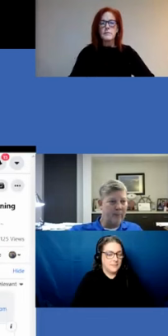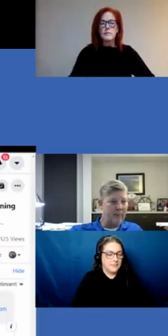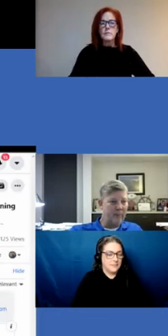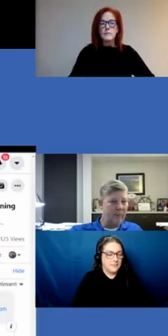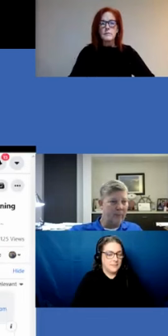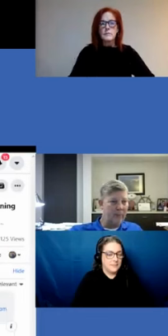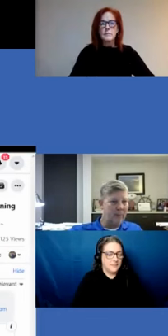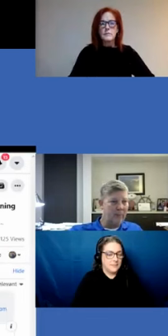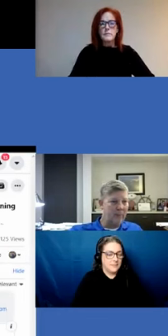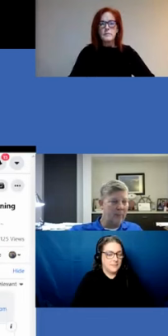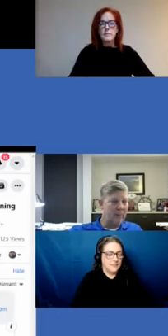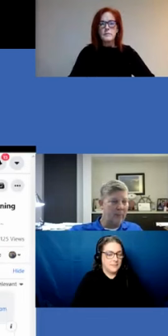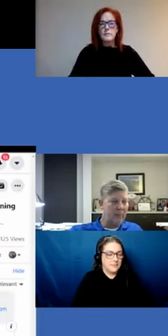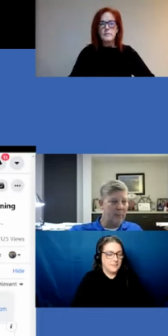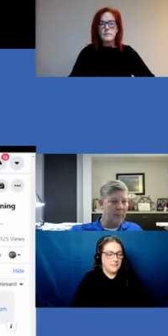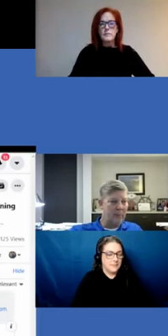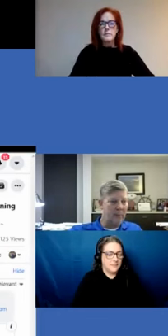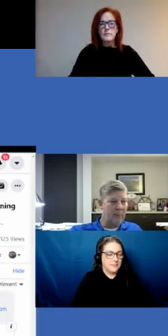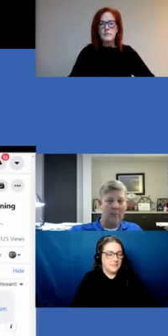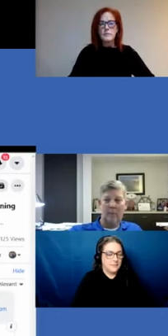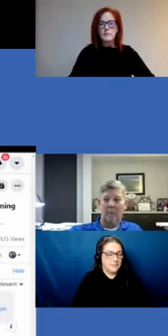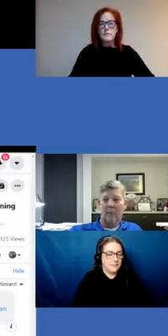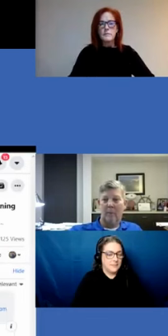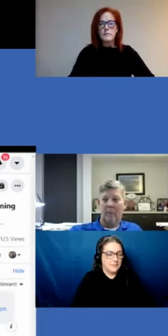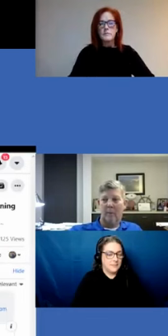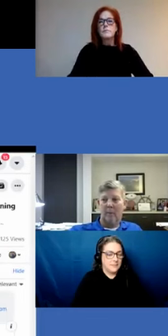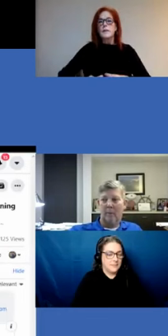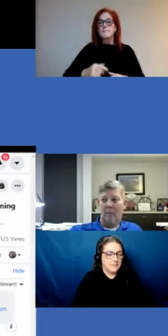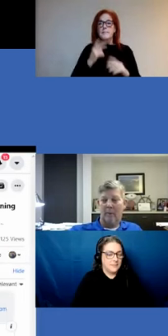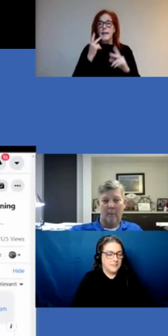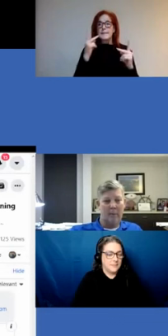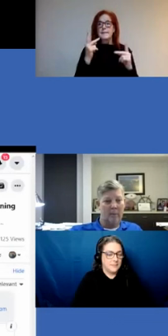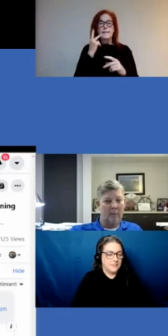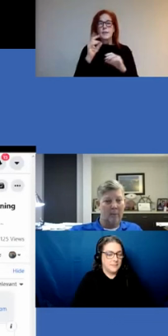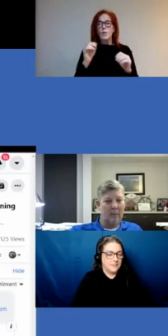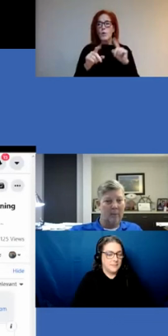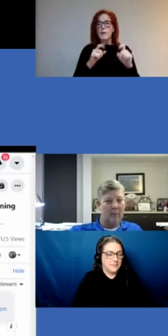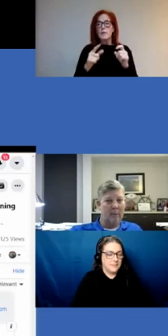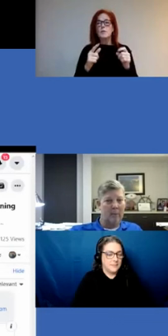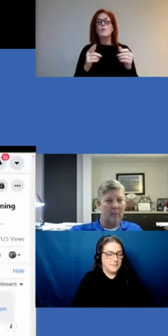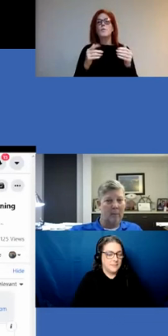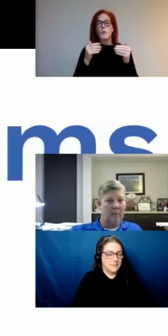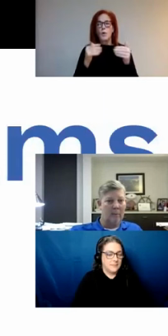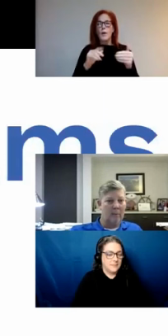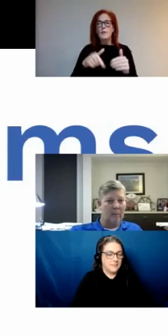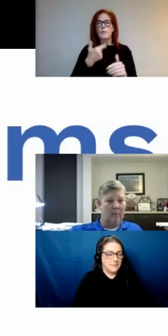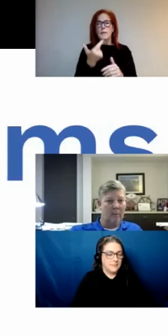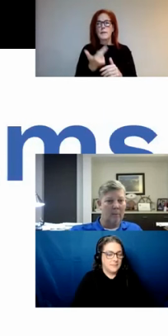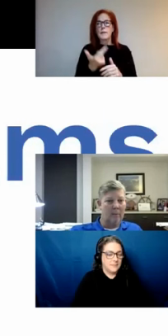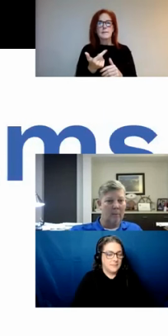Eligible participants are sent to the Omaha Housing Authority by approved transitional housing providers. They refer the individual or the families to the Omaha Housing Authority to participate. Tenant must be low income households. This means that they have a gross annual household income of $60% or less of the median income.